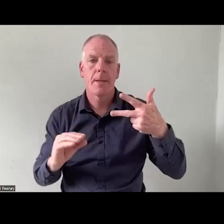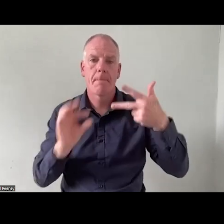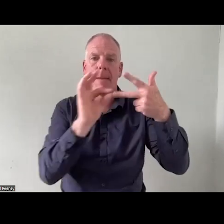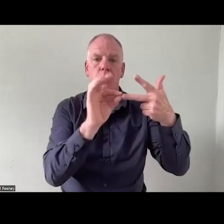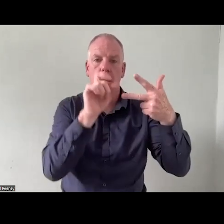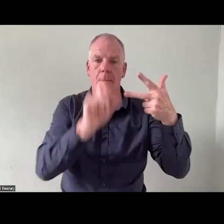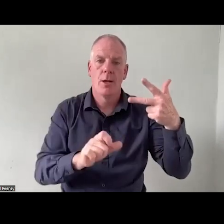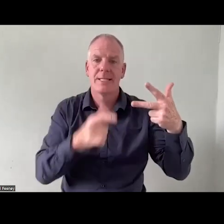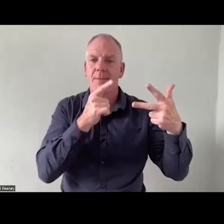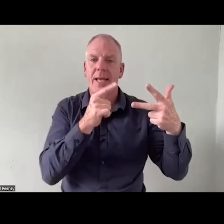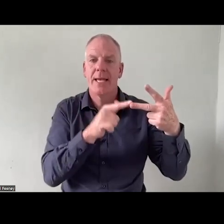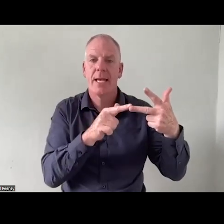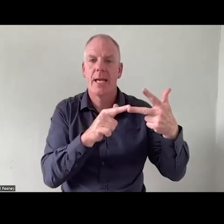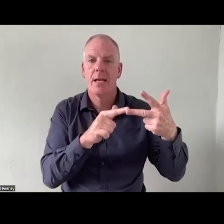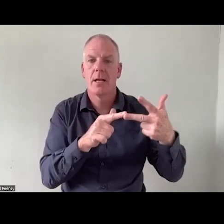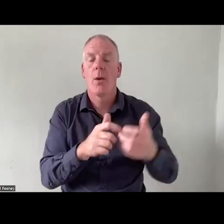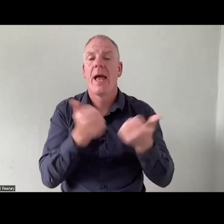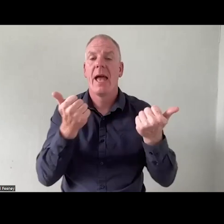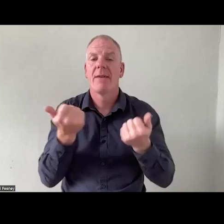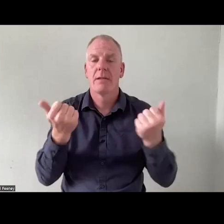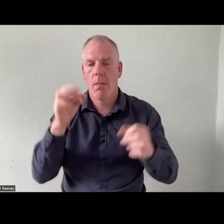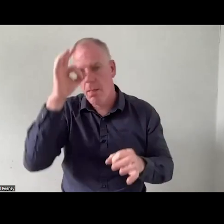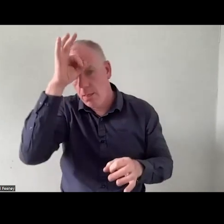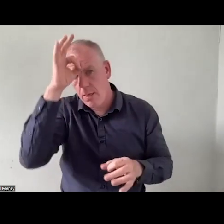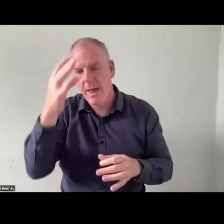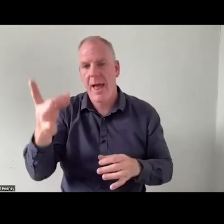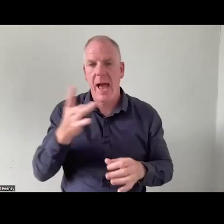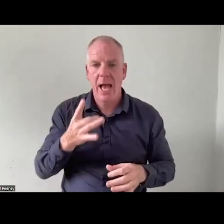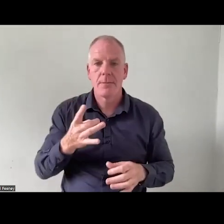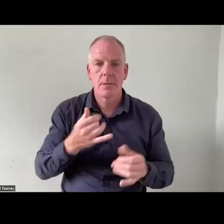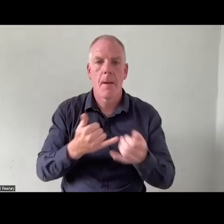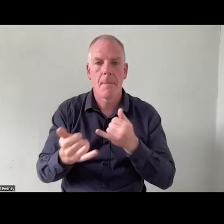So, were anybody foolish enough to ask me to play Prospero, it would go,